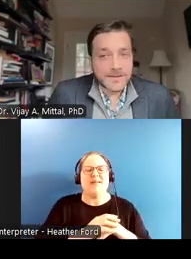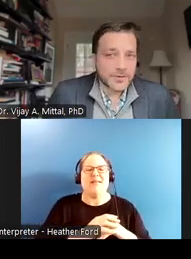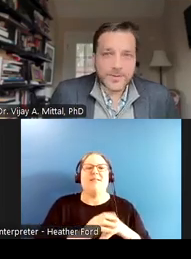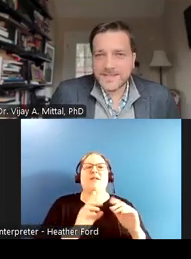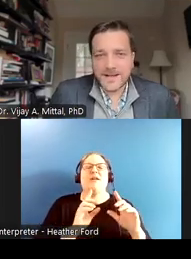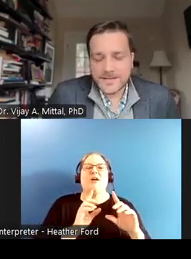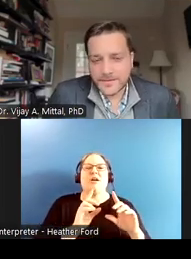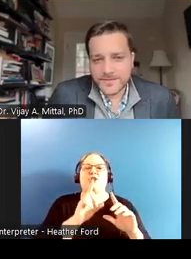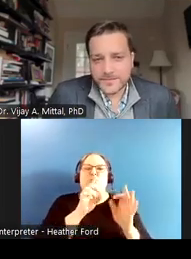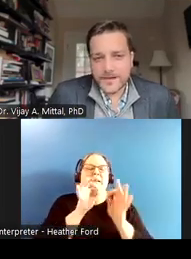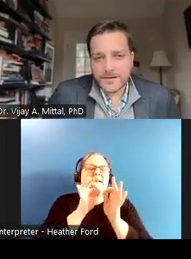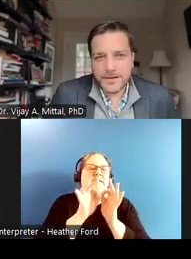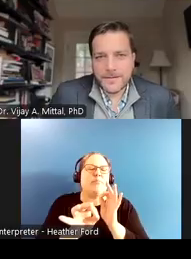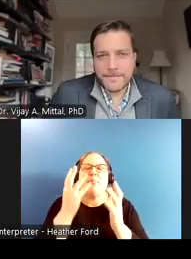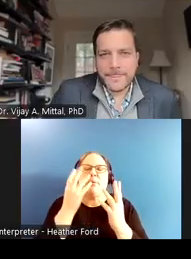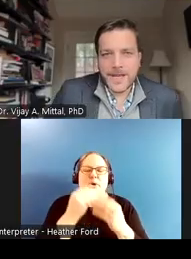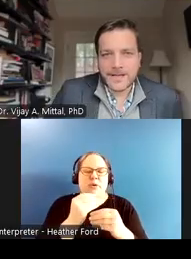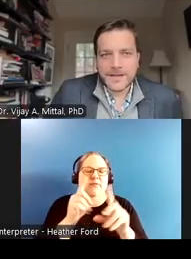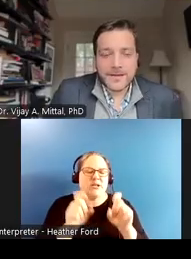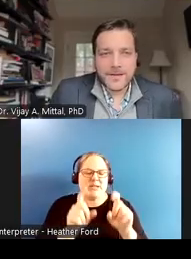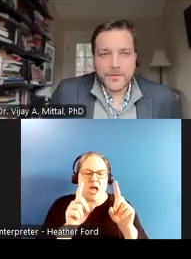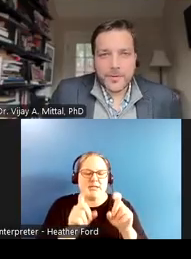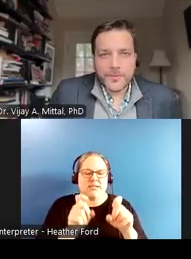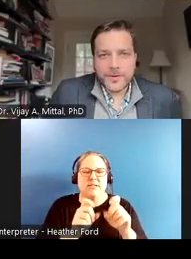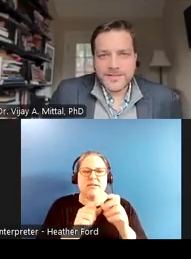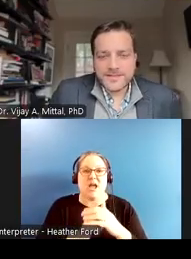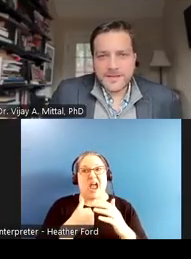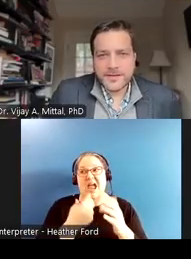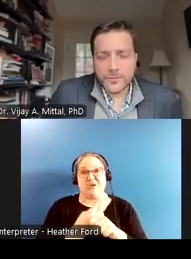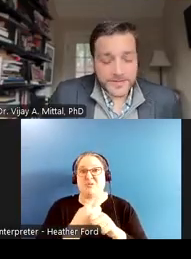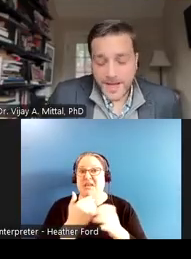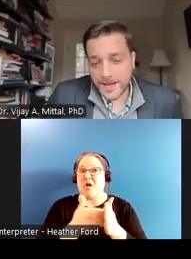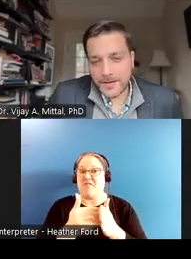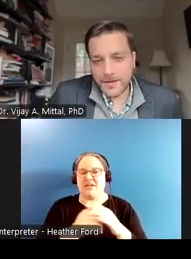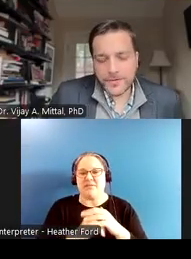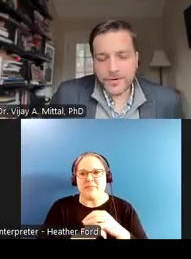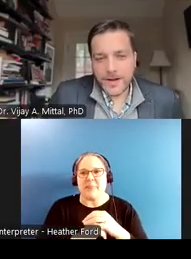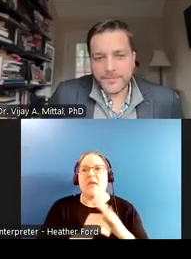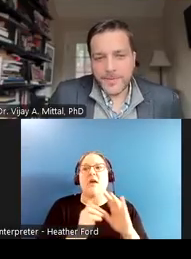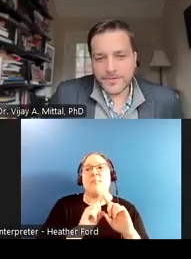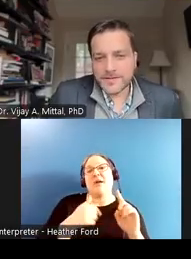eloquent task that I use a lot. Um, and what we wanted to see here was a are there abnormalities